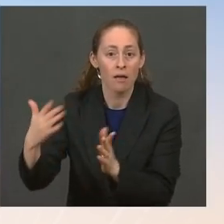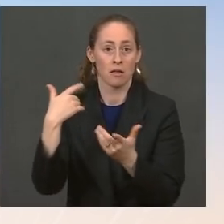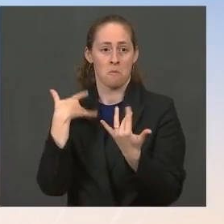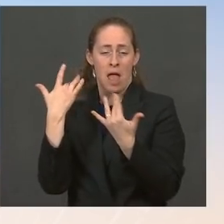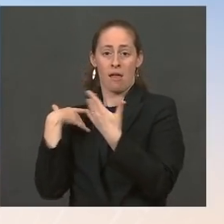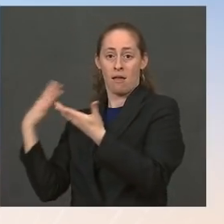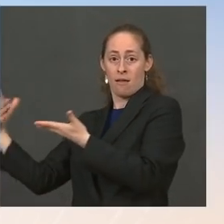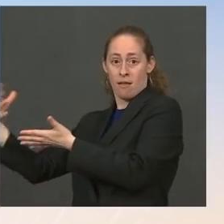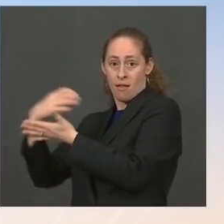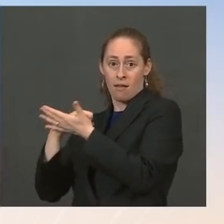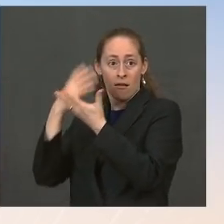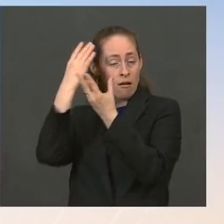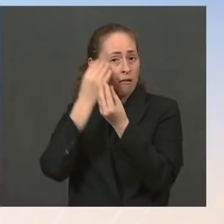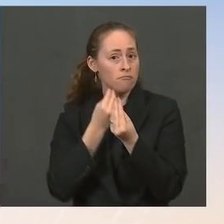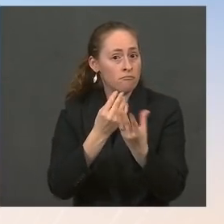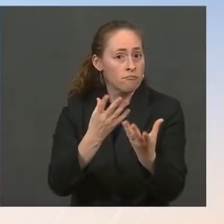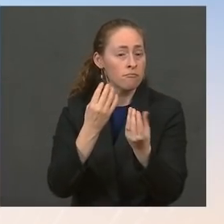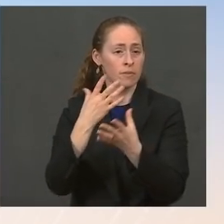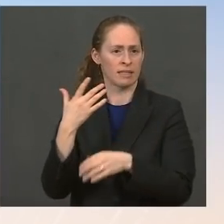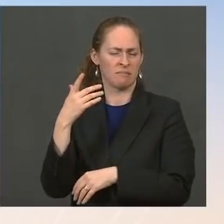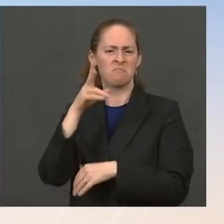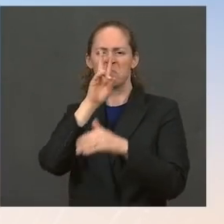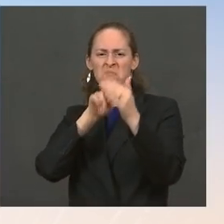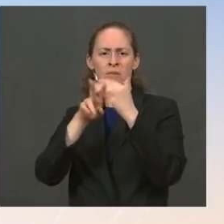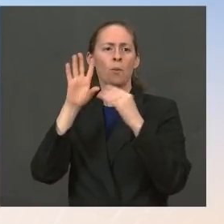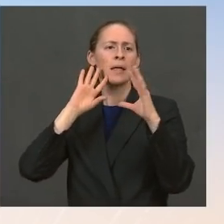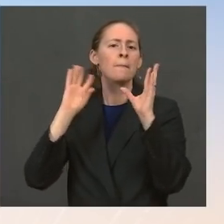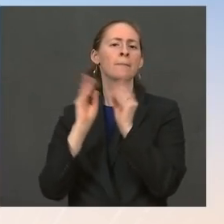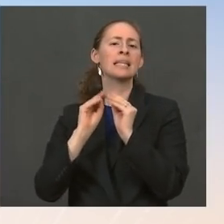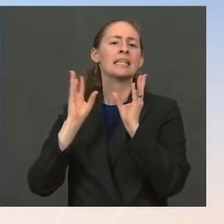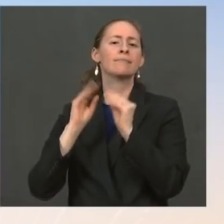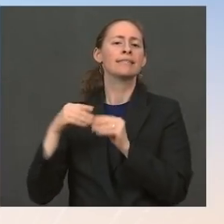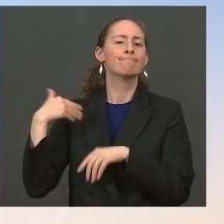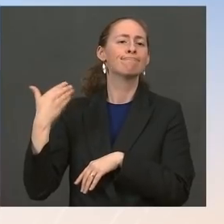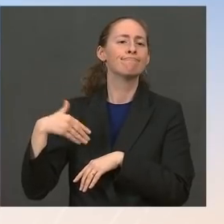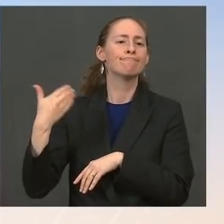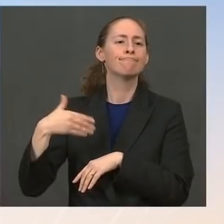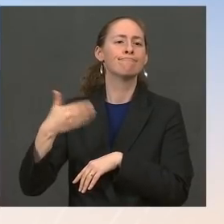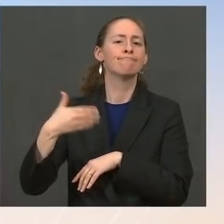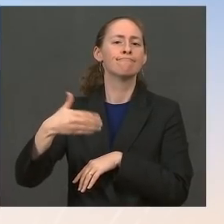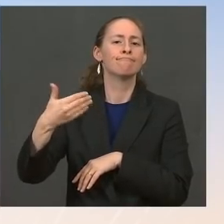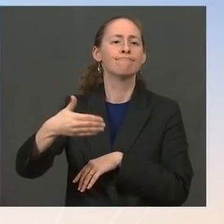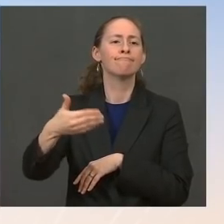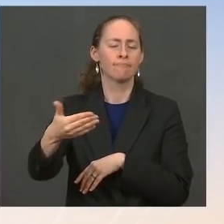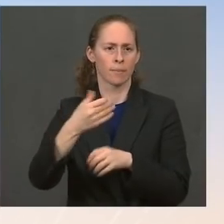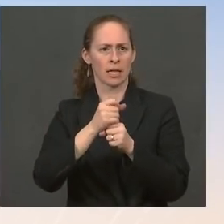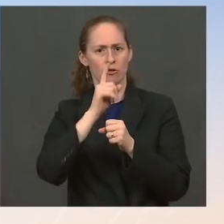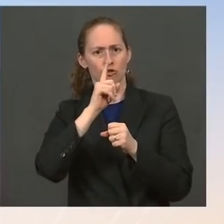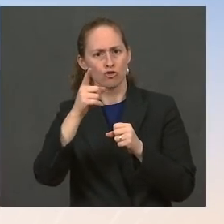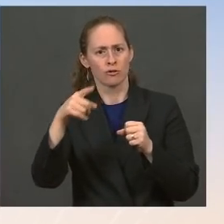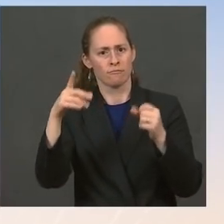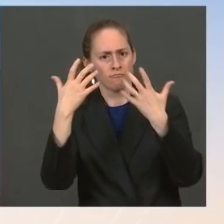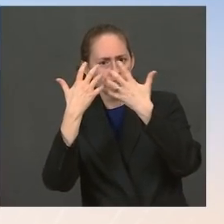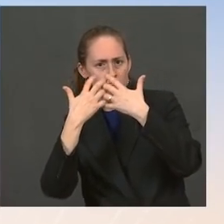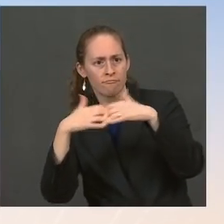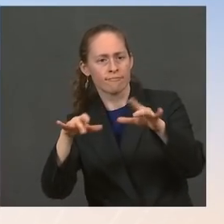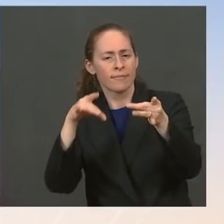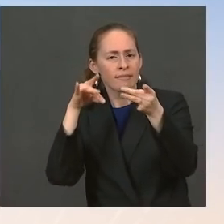that will continue to ensure that there is implementation that is effective and efficient, and that we are reducing waste, fraud, and abuse. The Press: Okay.